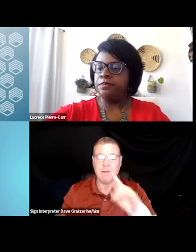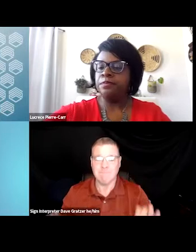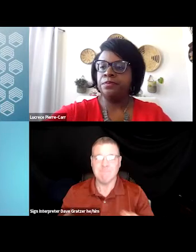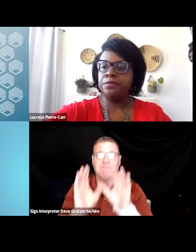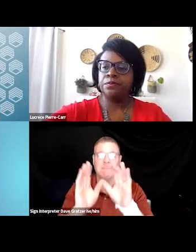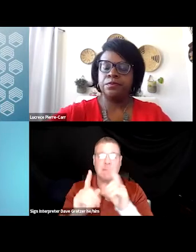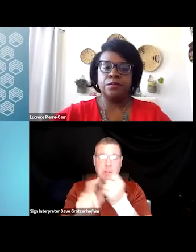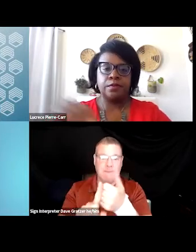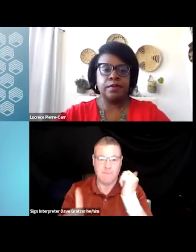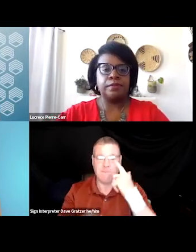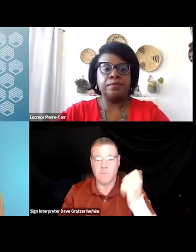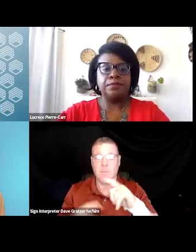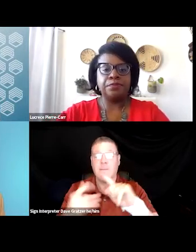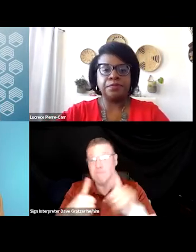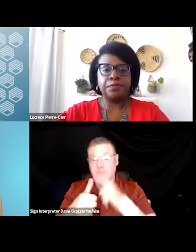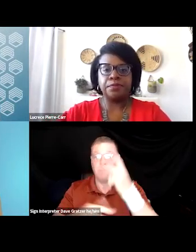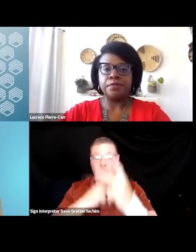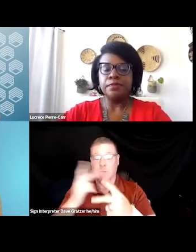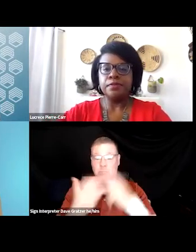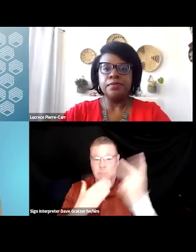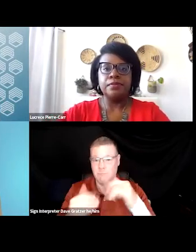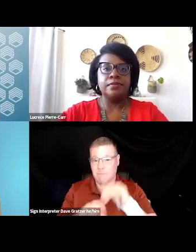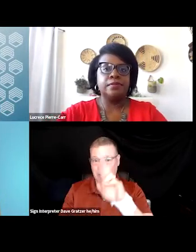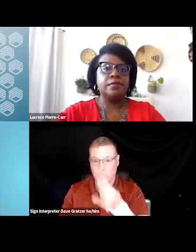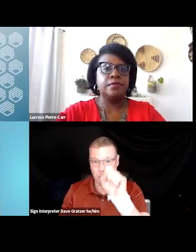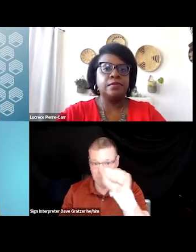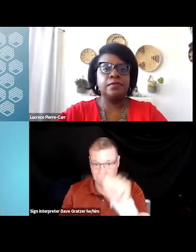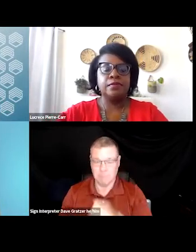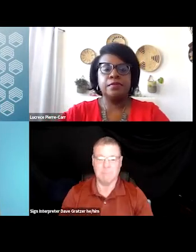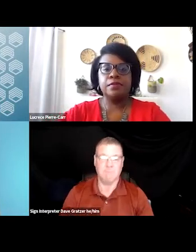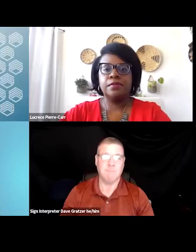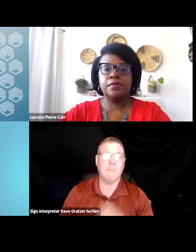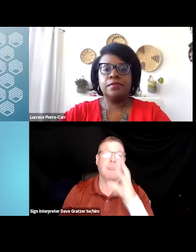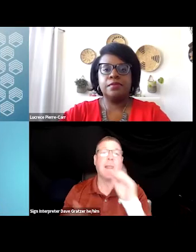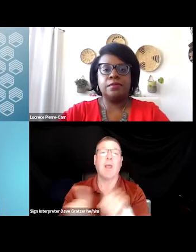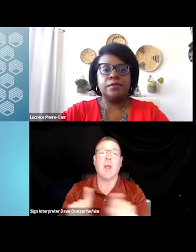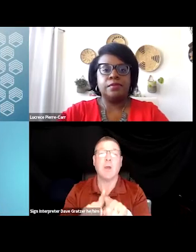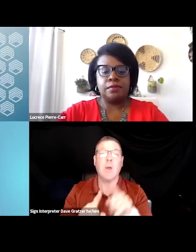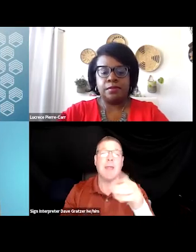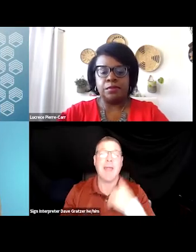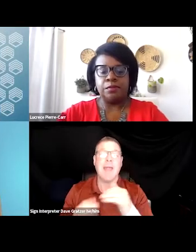for the first program of its kind in the United States. She also leads the implementation team